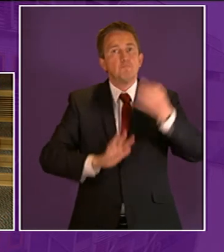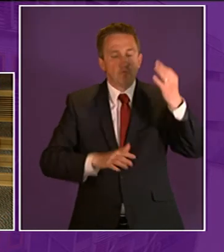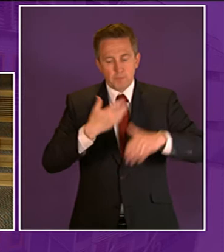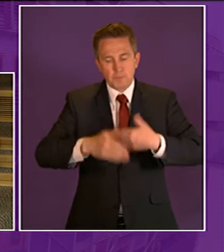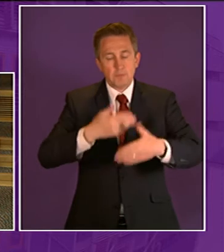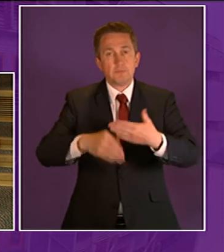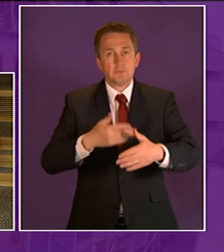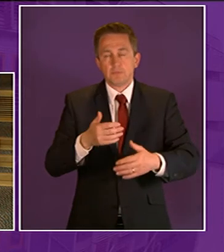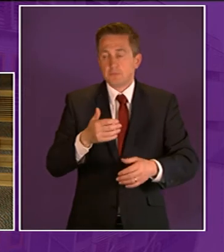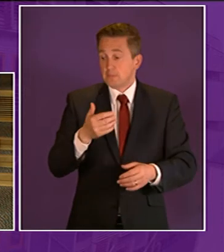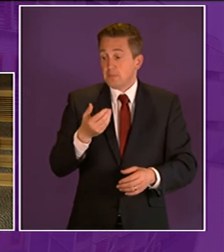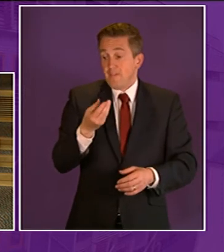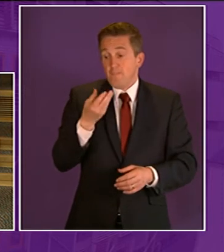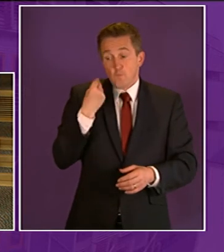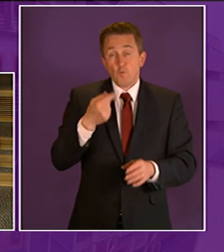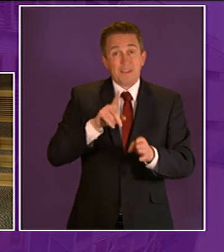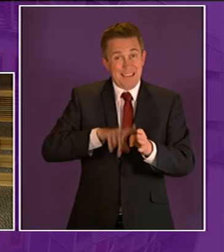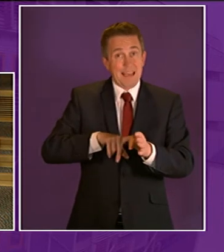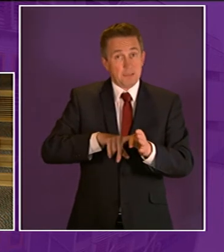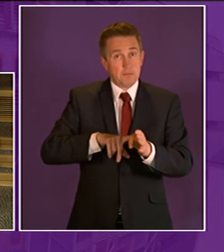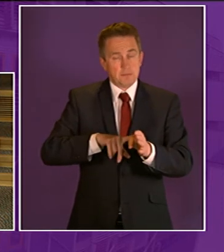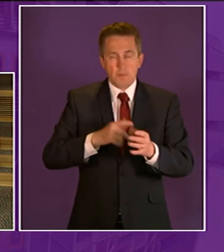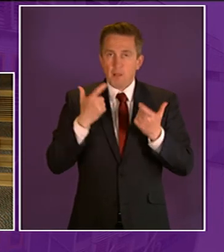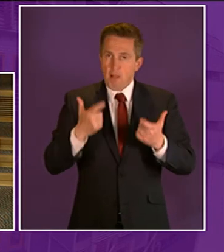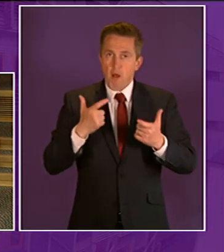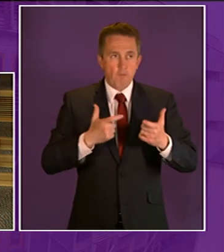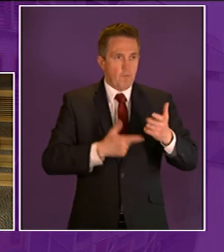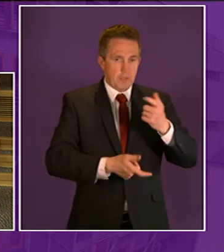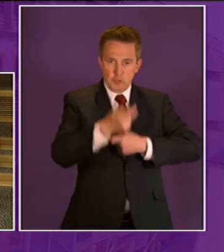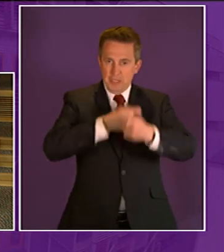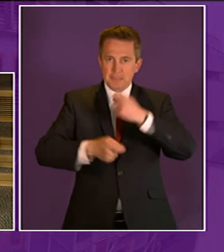Over the past few years, there has been significant restructuring of the sector to create a more